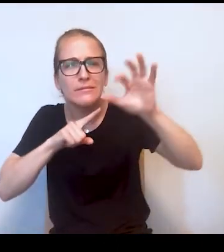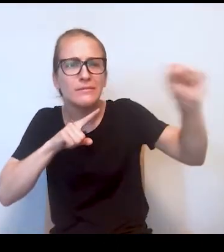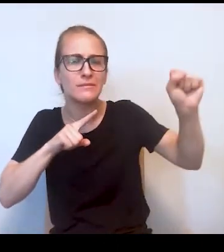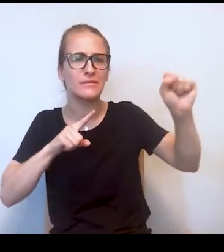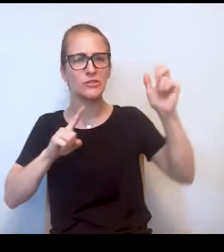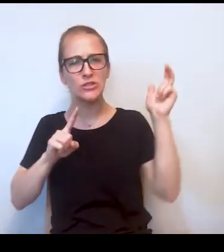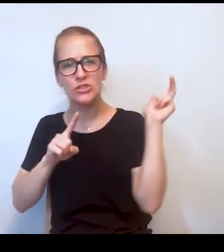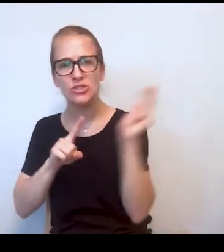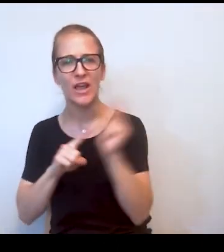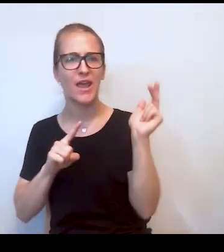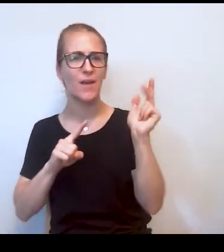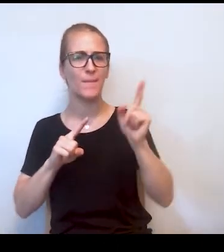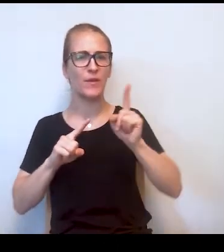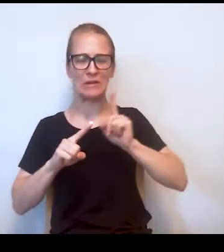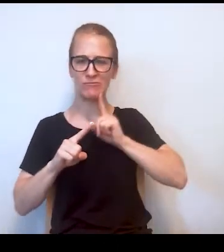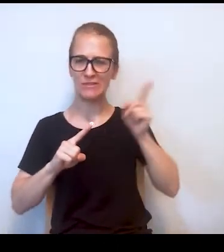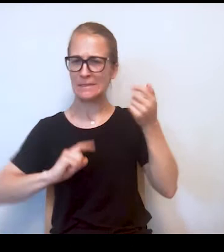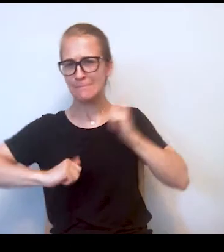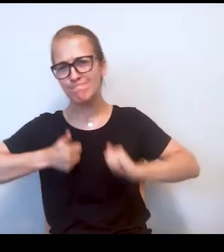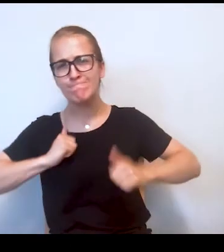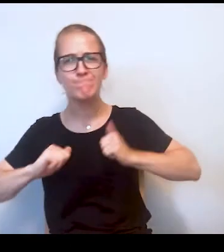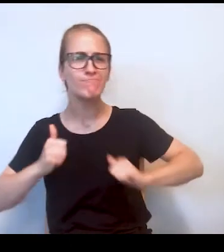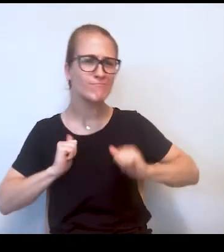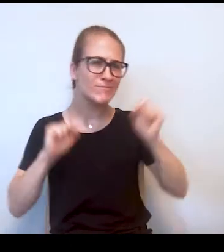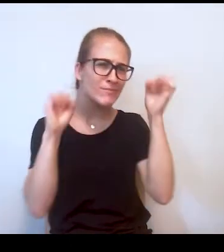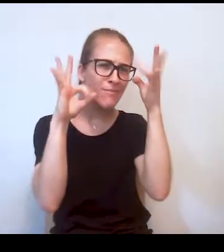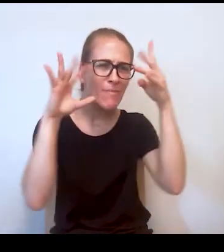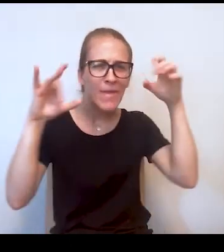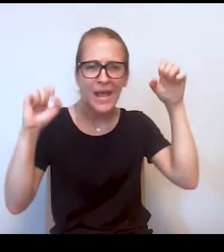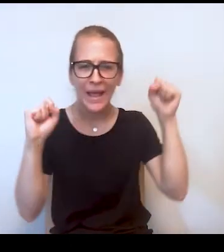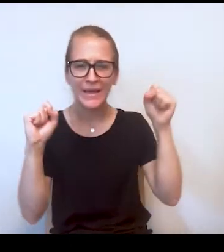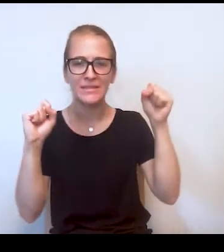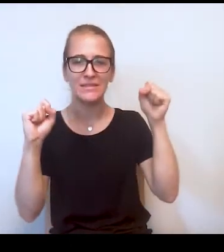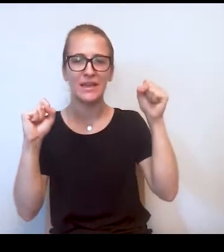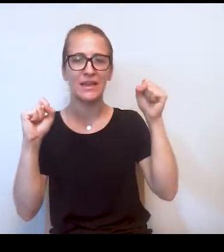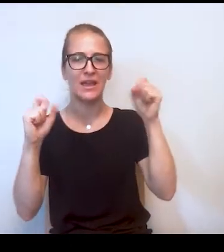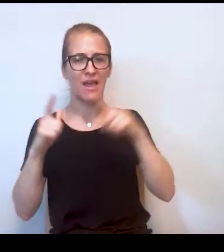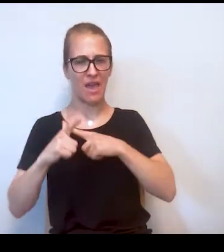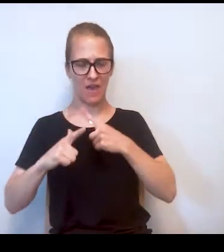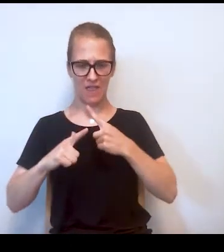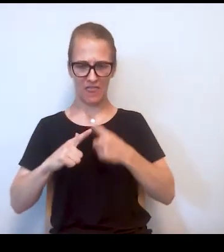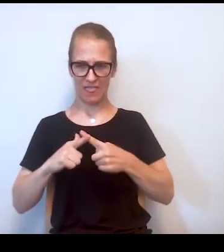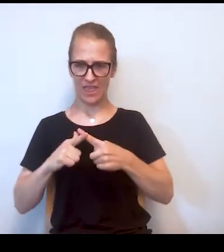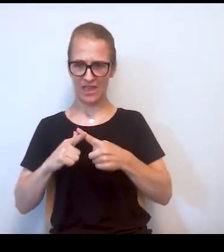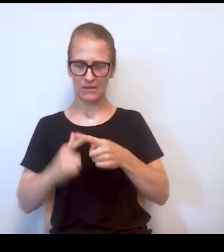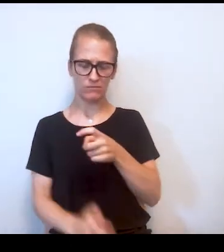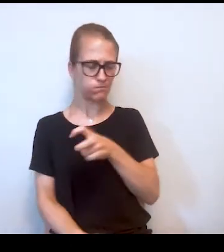and then having a hard stop and moving into disability and how can that be